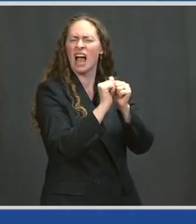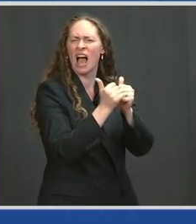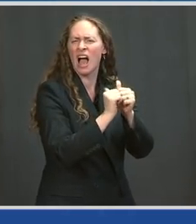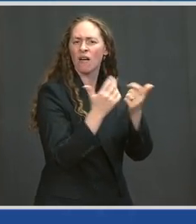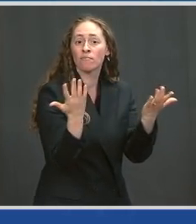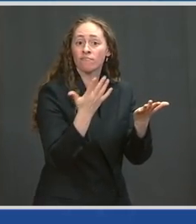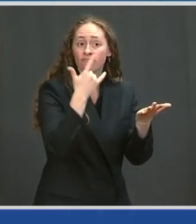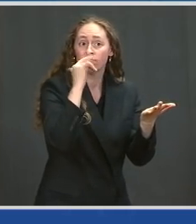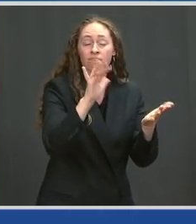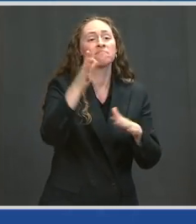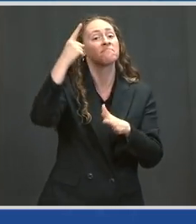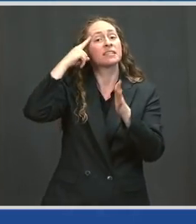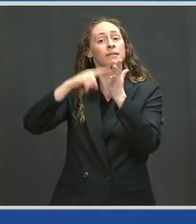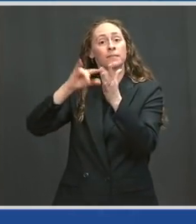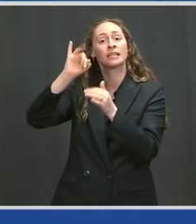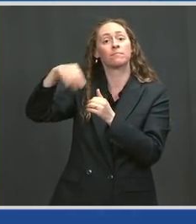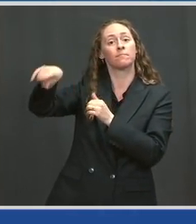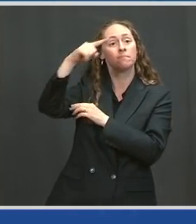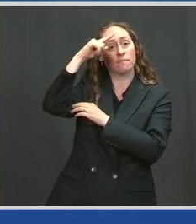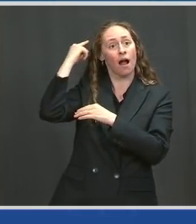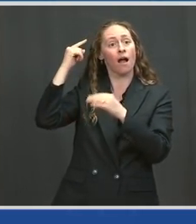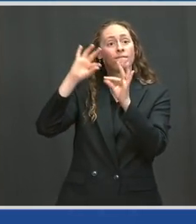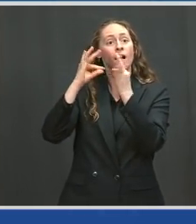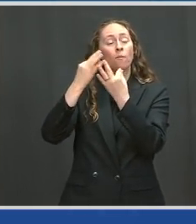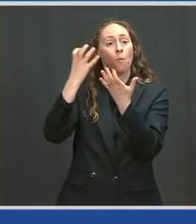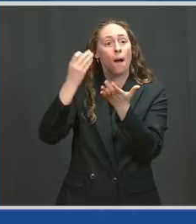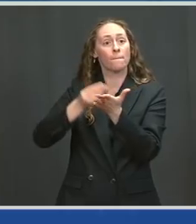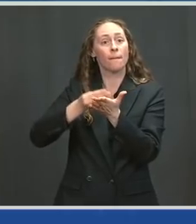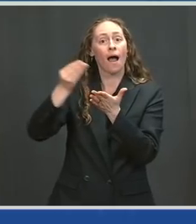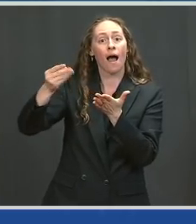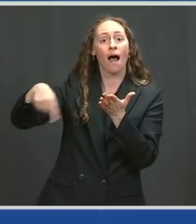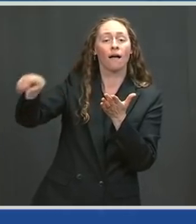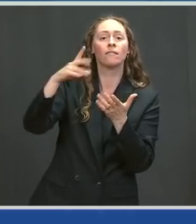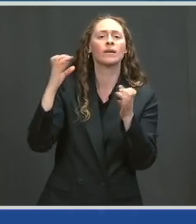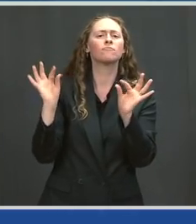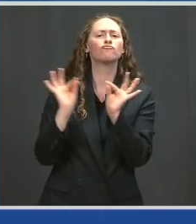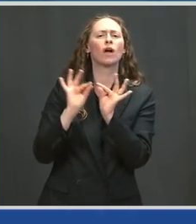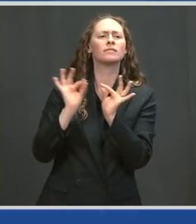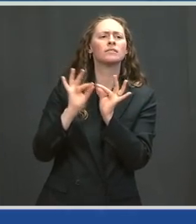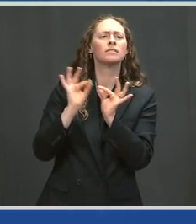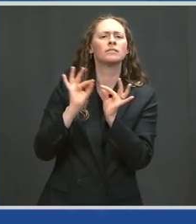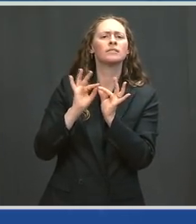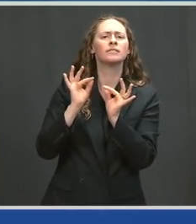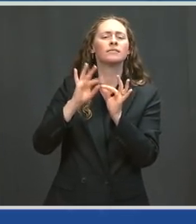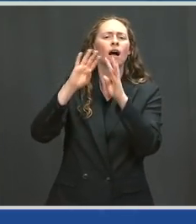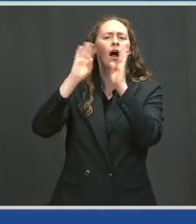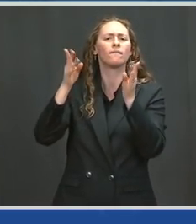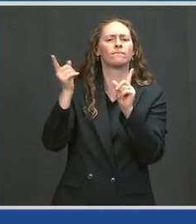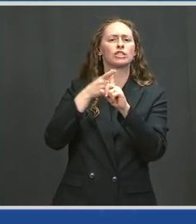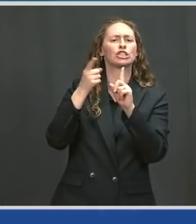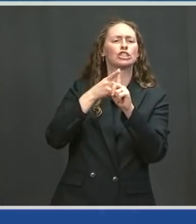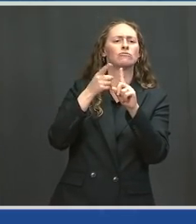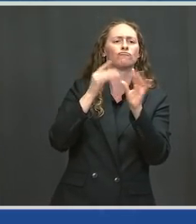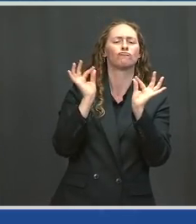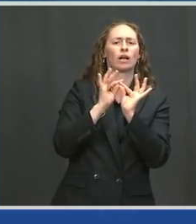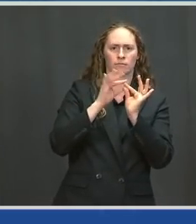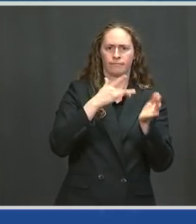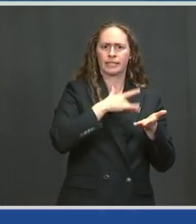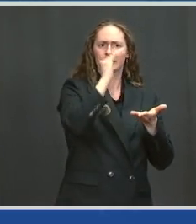And I might add -- And I need help if you have an answer to this one.